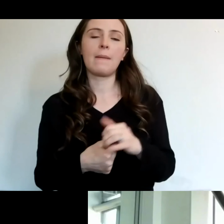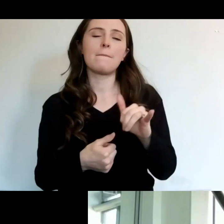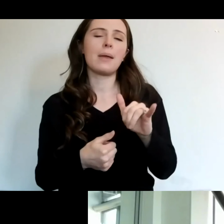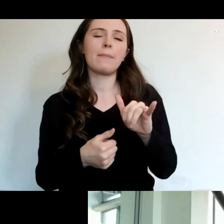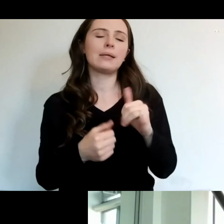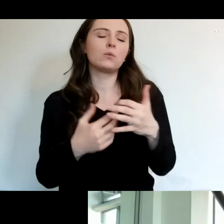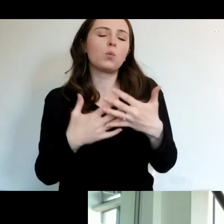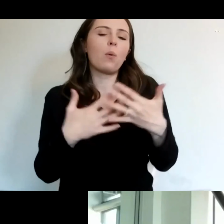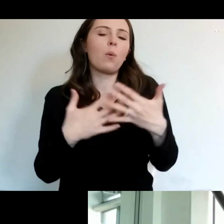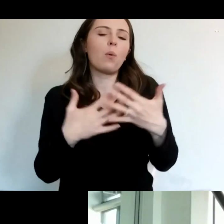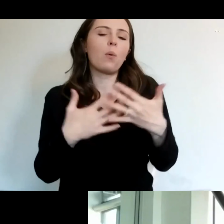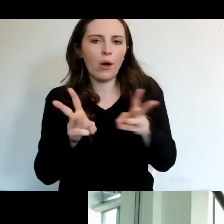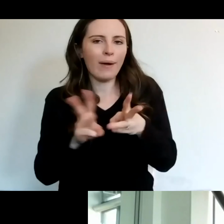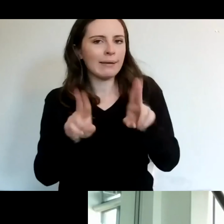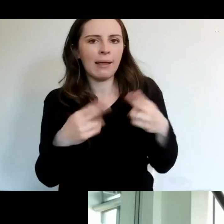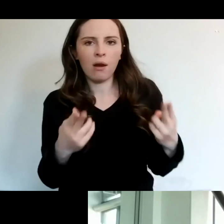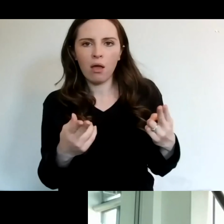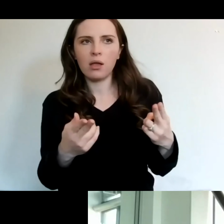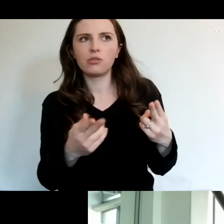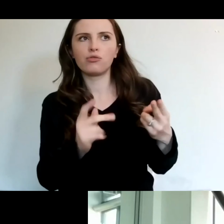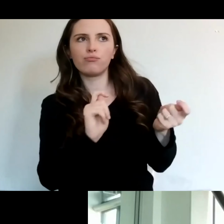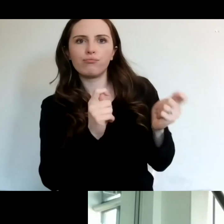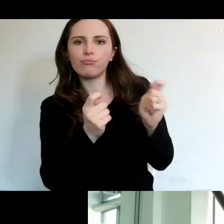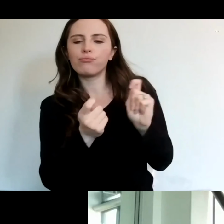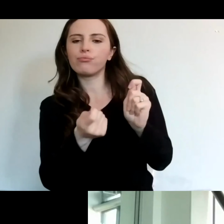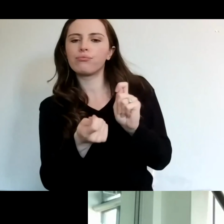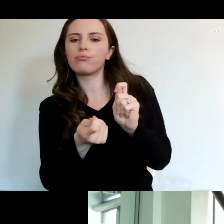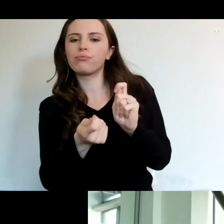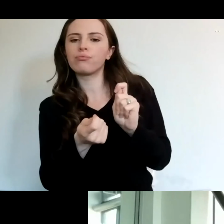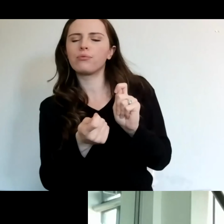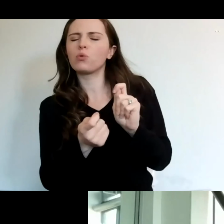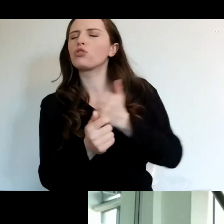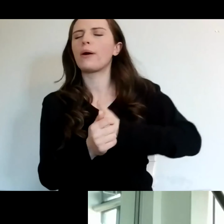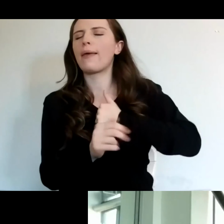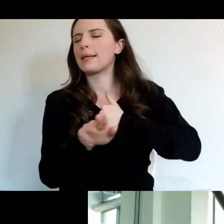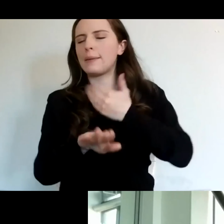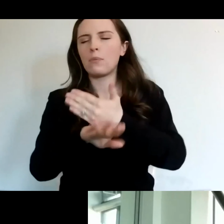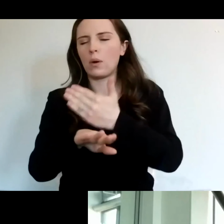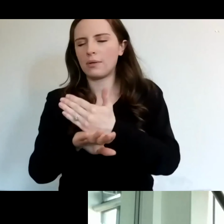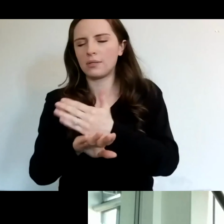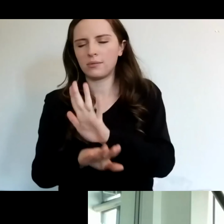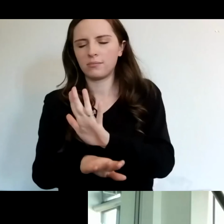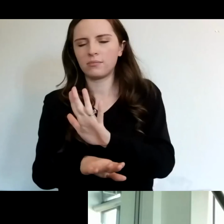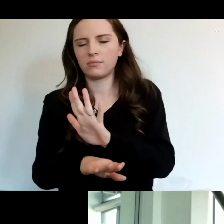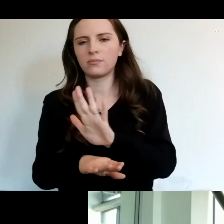I mean, that's if it's... Sorry, that's in employment. Otherwise, under the Equality Act,